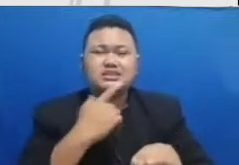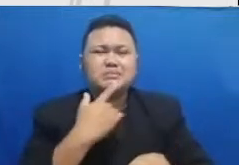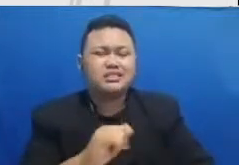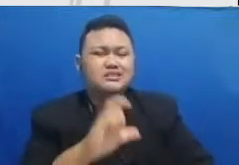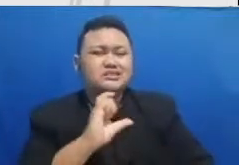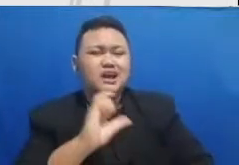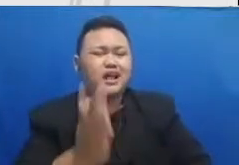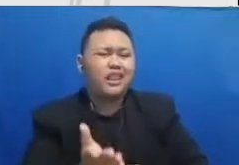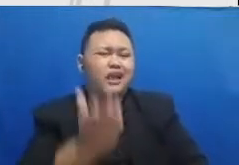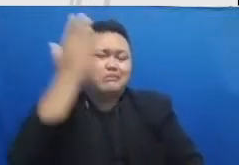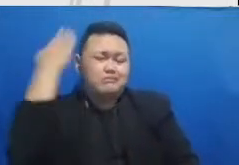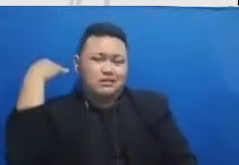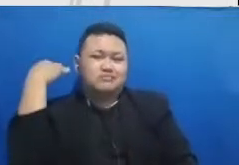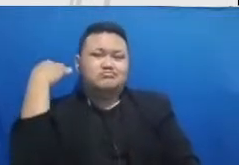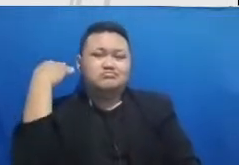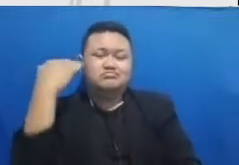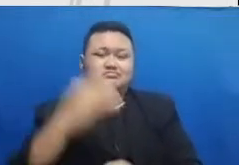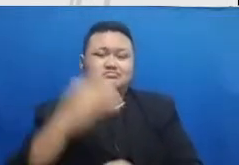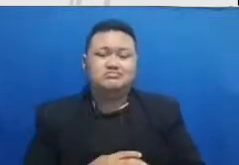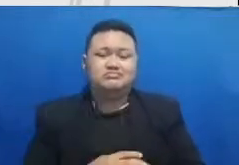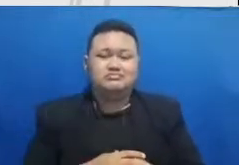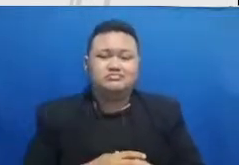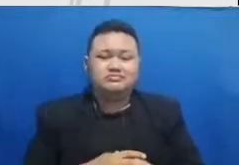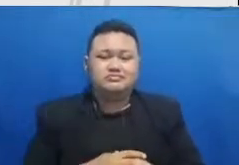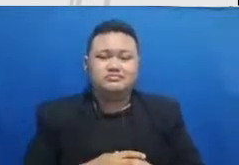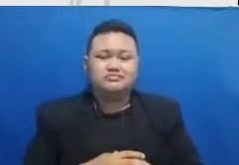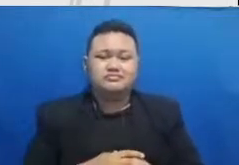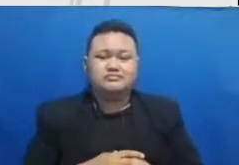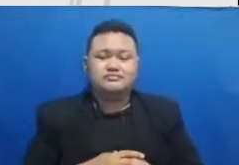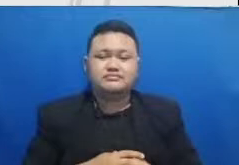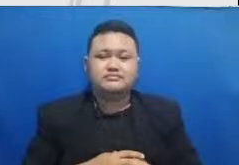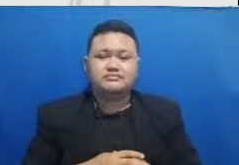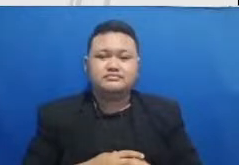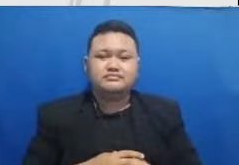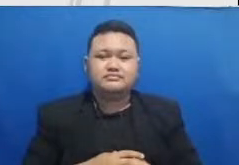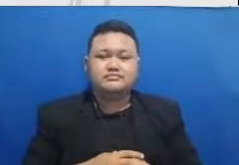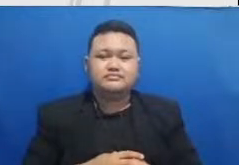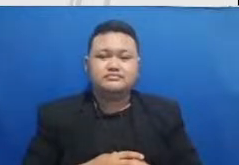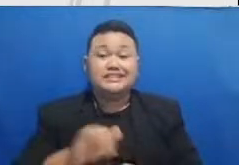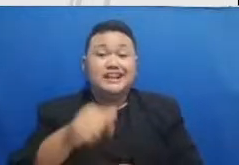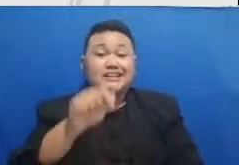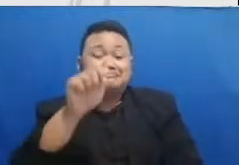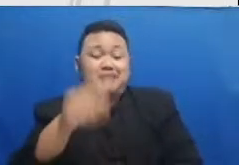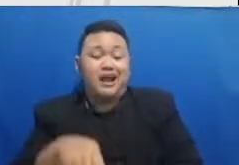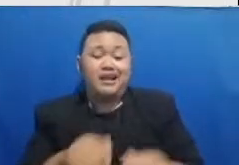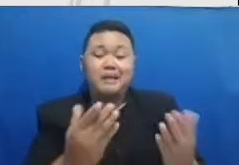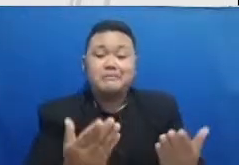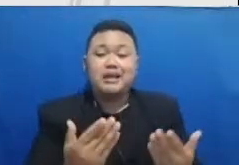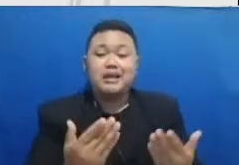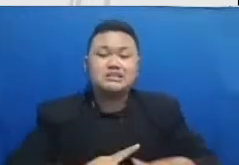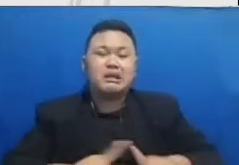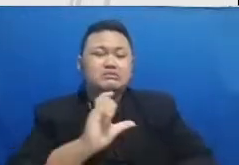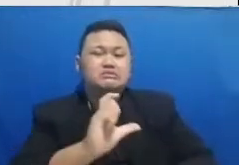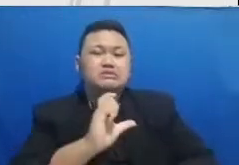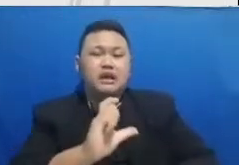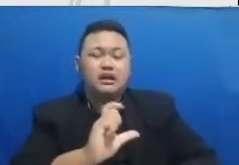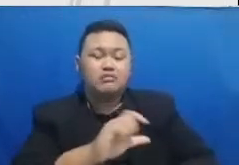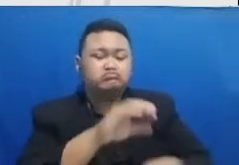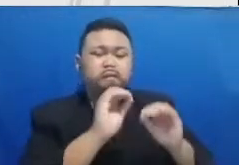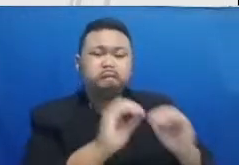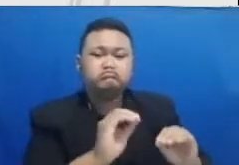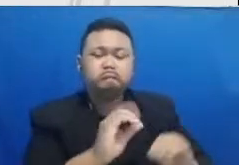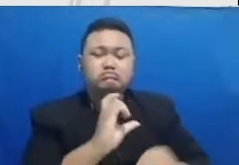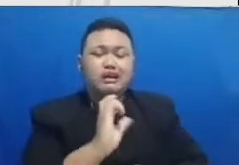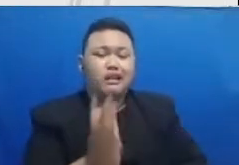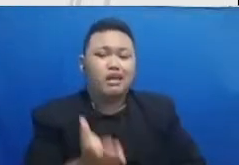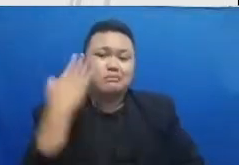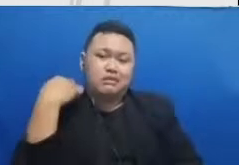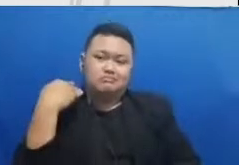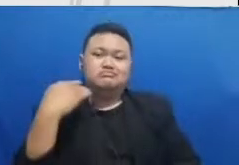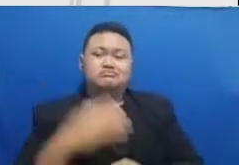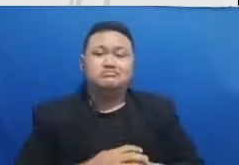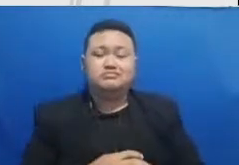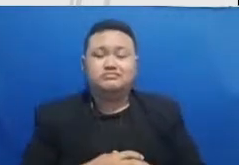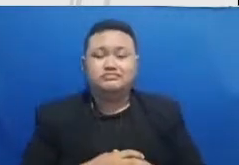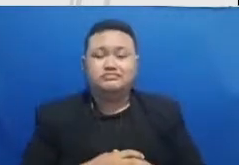in the Google Map application Halo is dominant when used in video meetings, a very